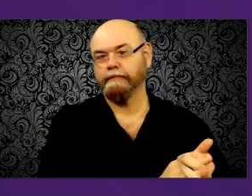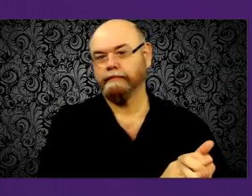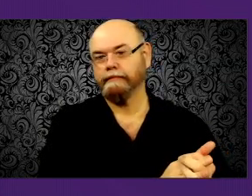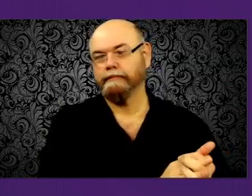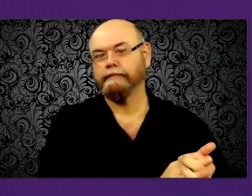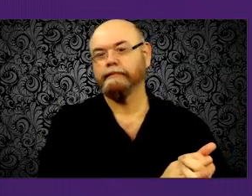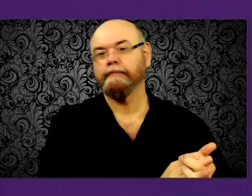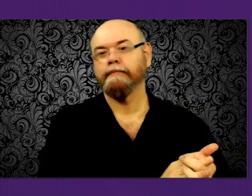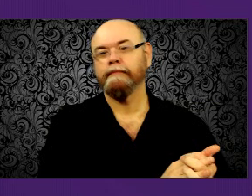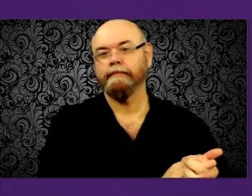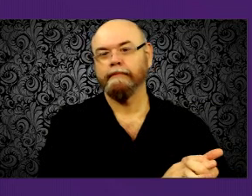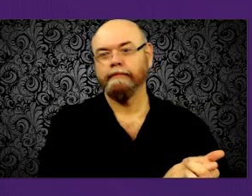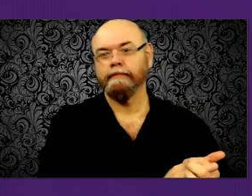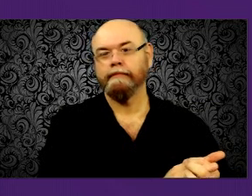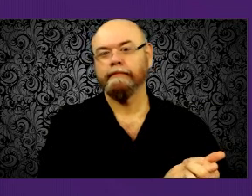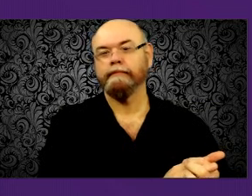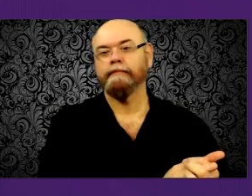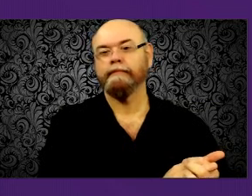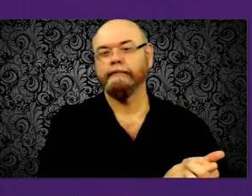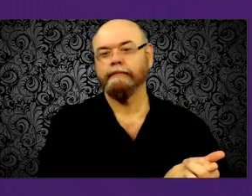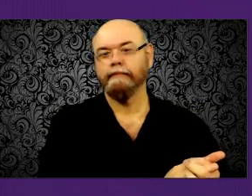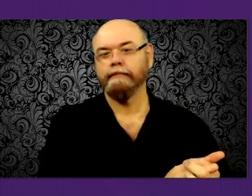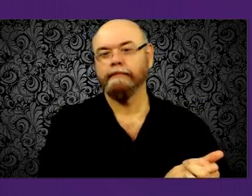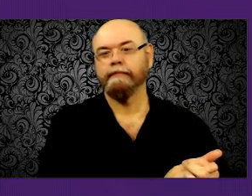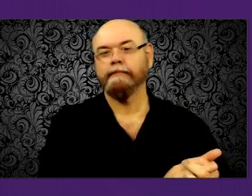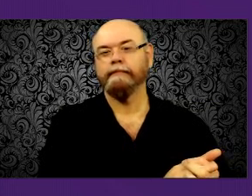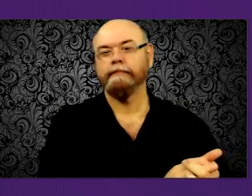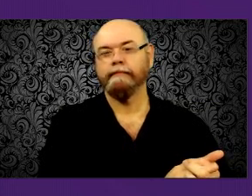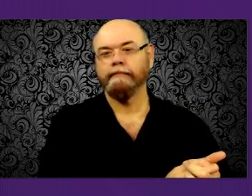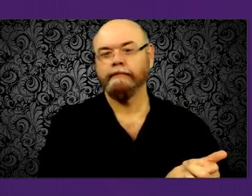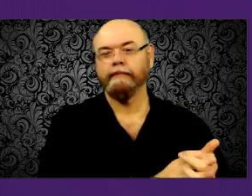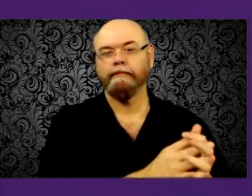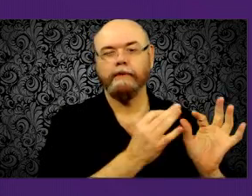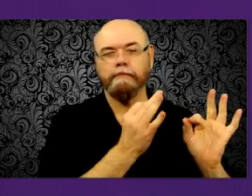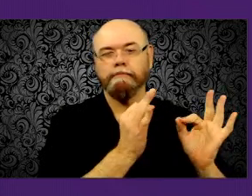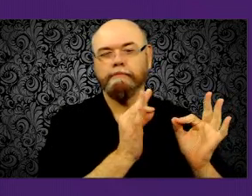when you're letting your eyes pass from right to left, up and down.